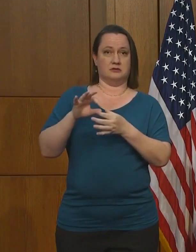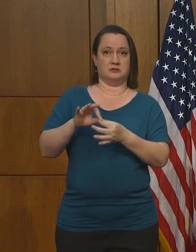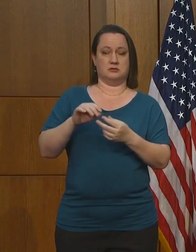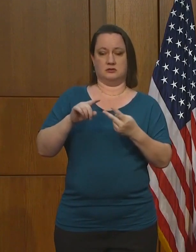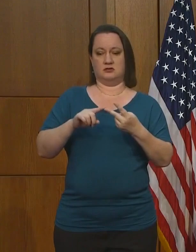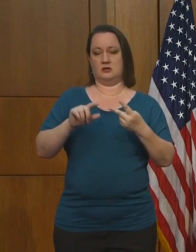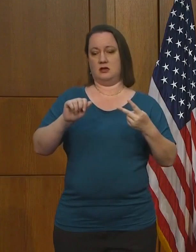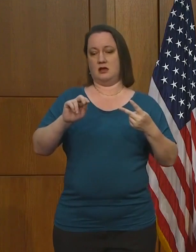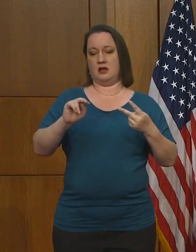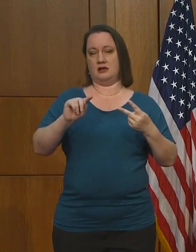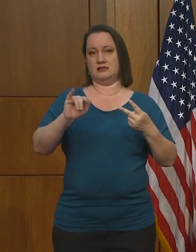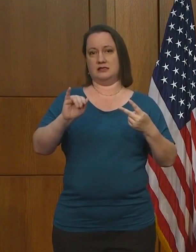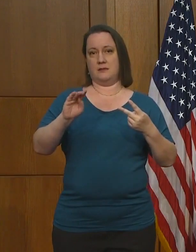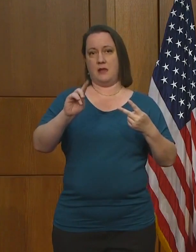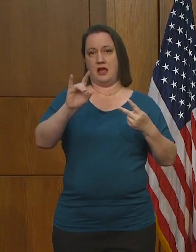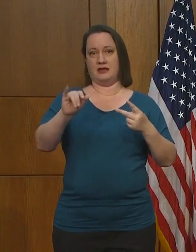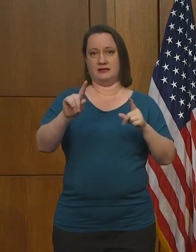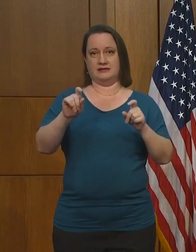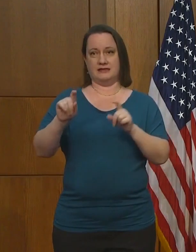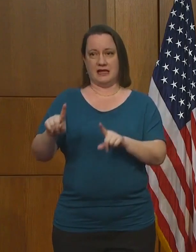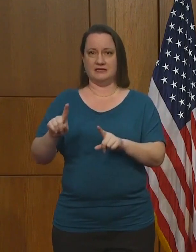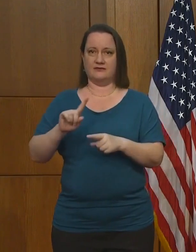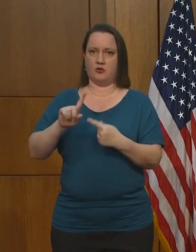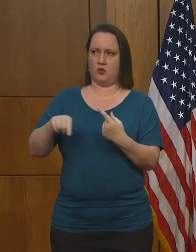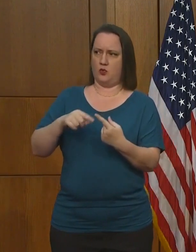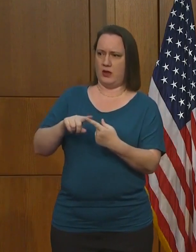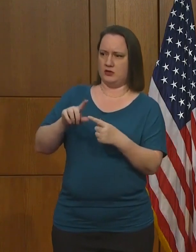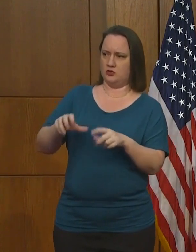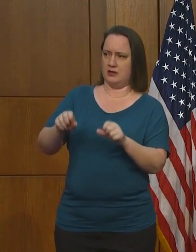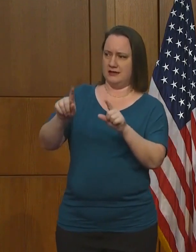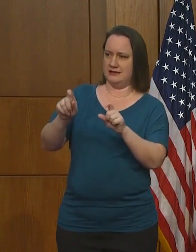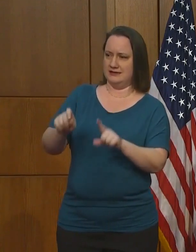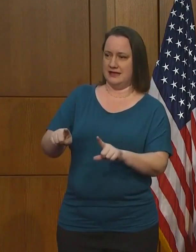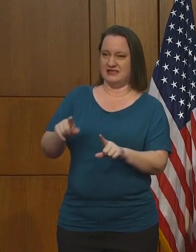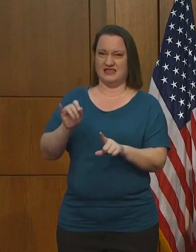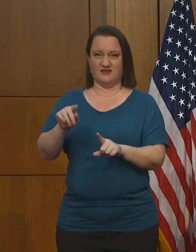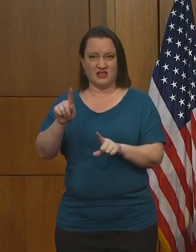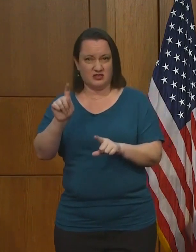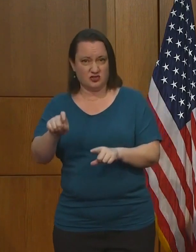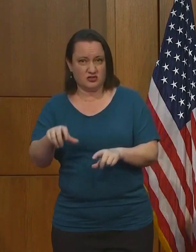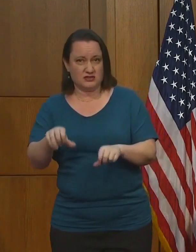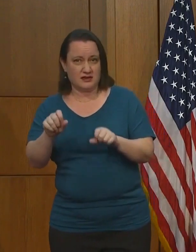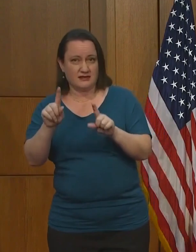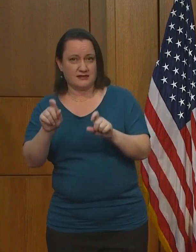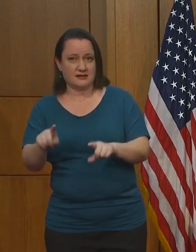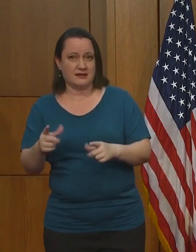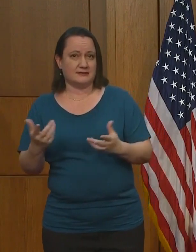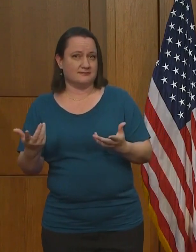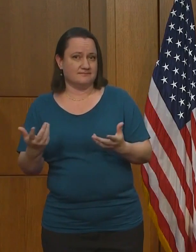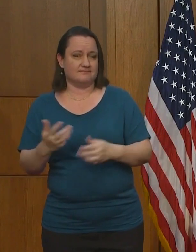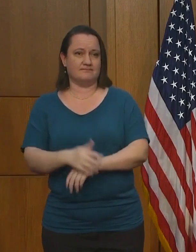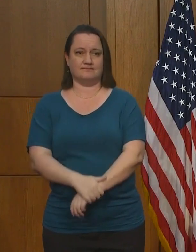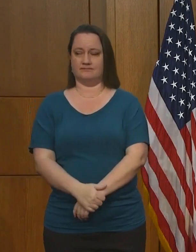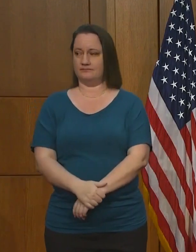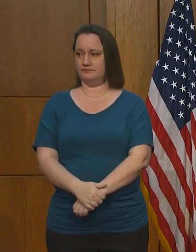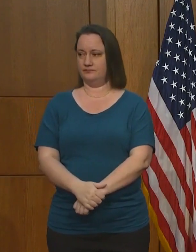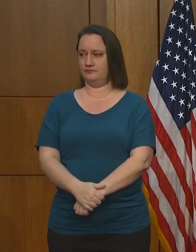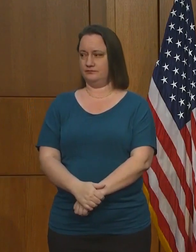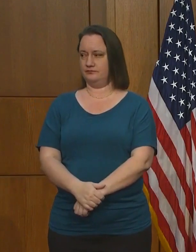PEOPLE GET TESTED EVERYONE PLEASE AND THE NAVIGATION. DO